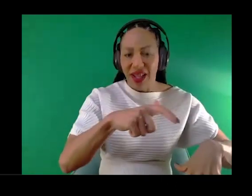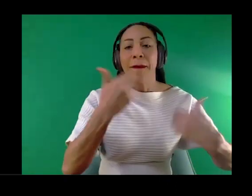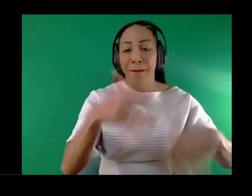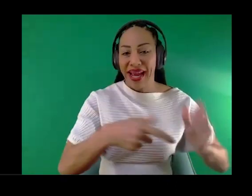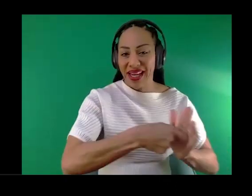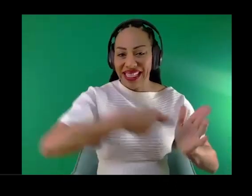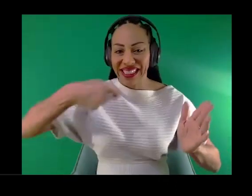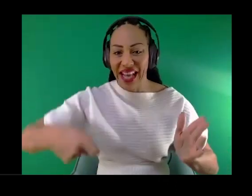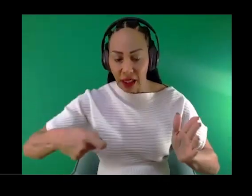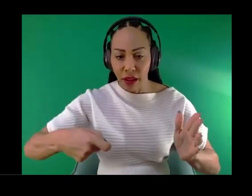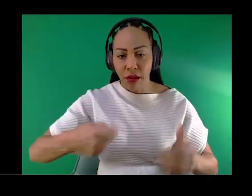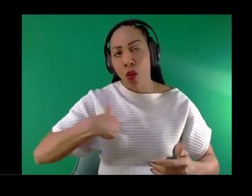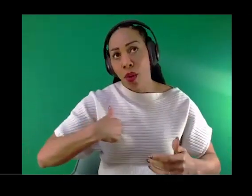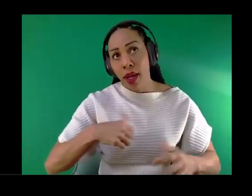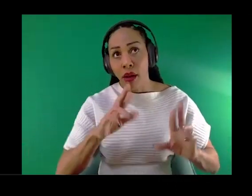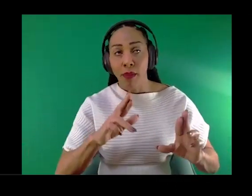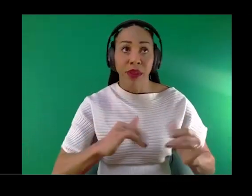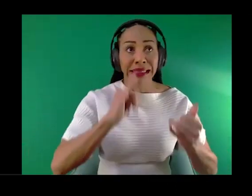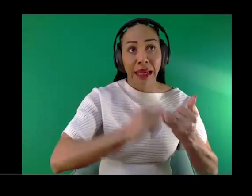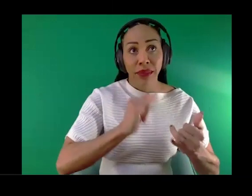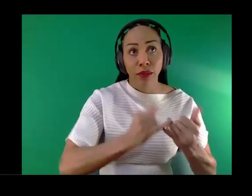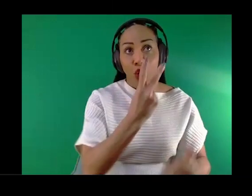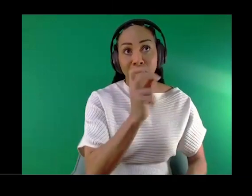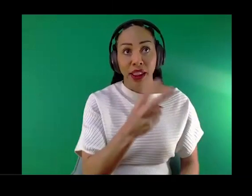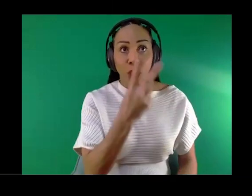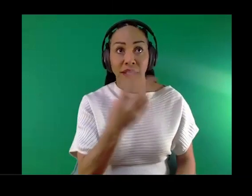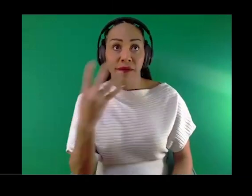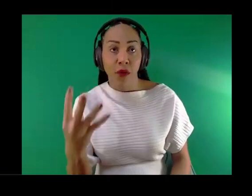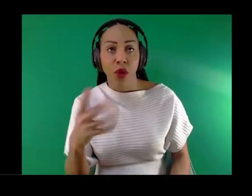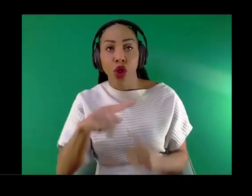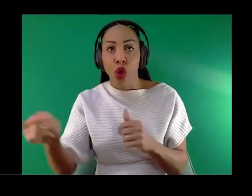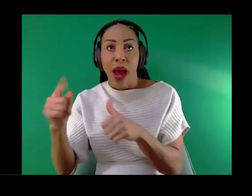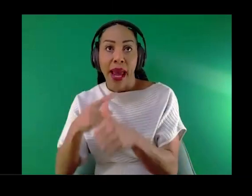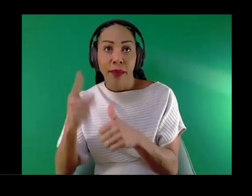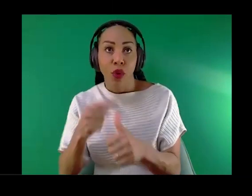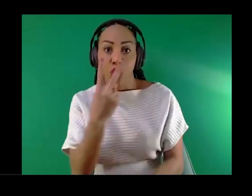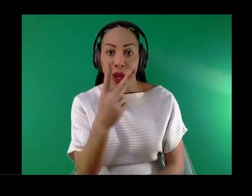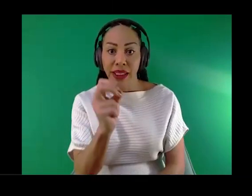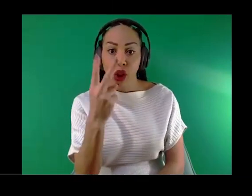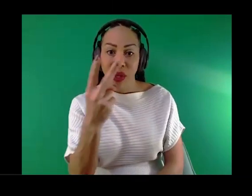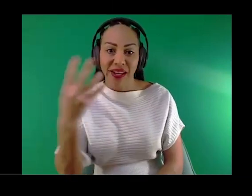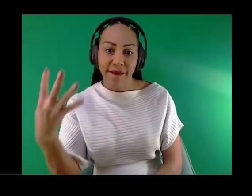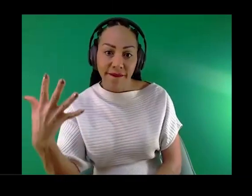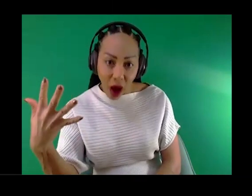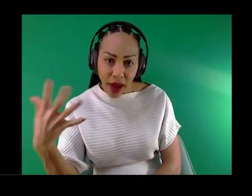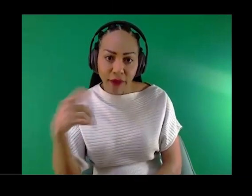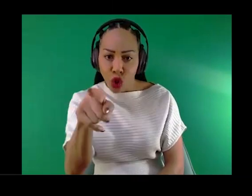happen between September 2024 and April 2025 so that must be a consideration when you are looking